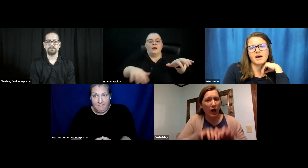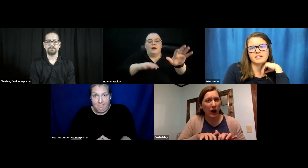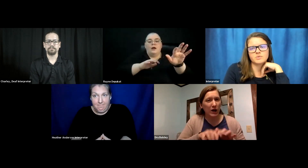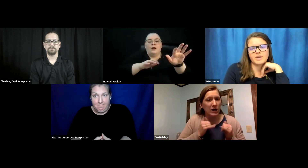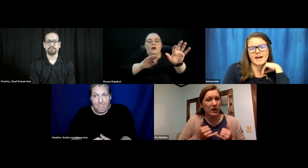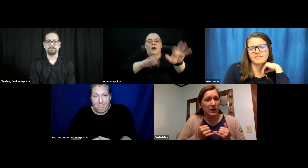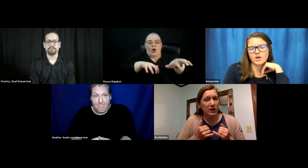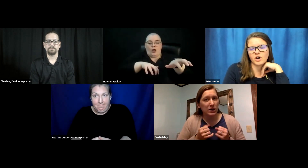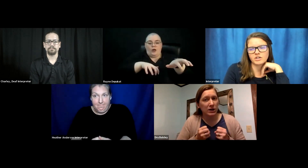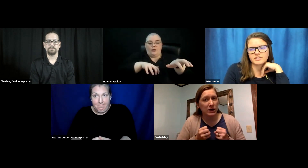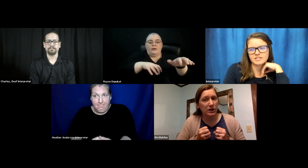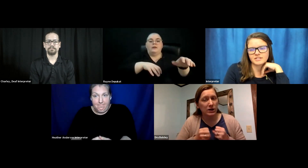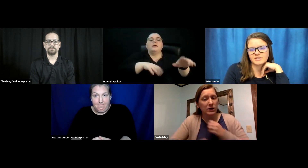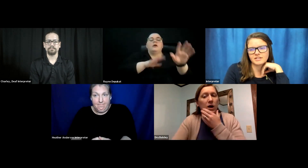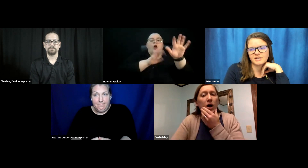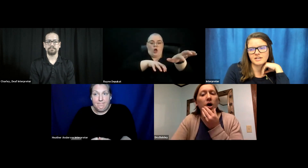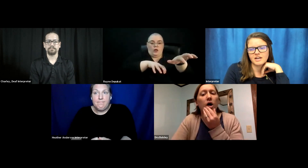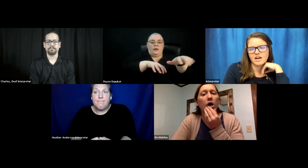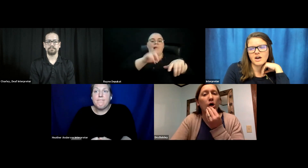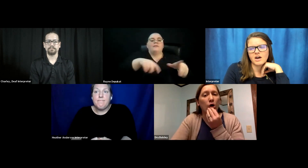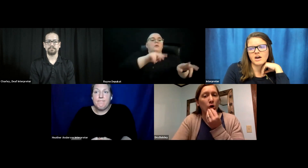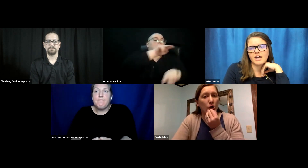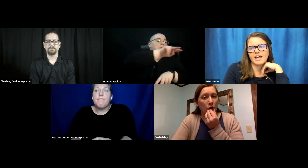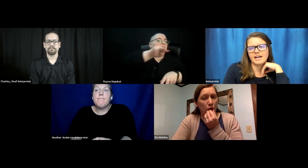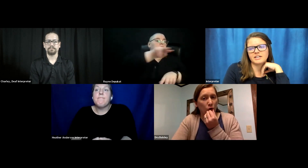No, it's because we have cart.